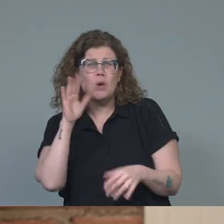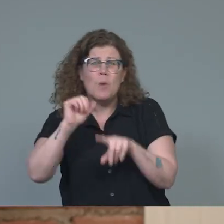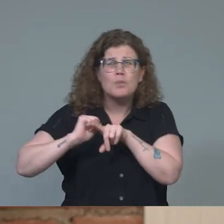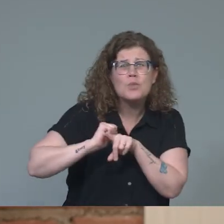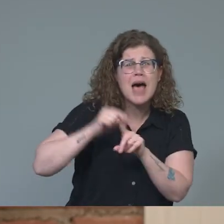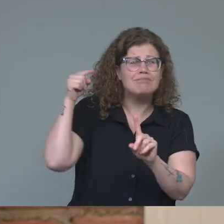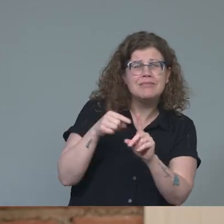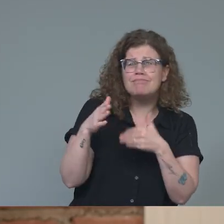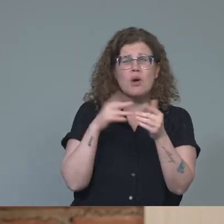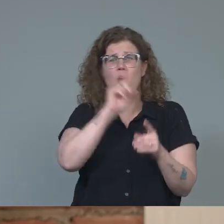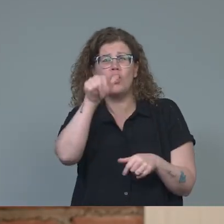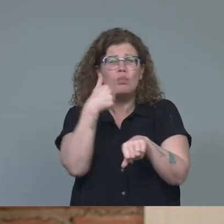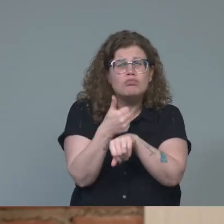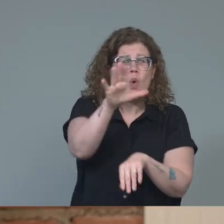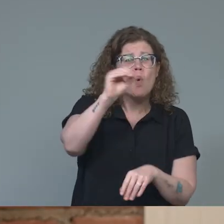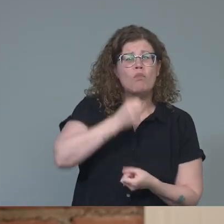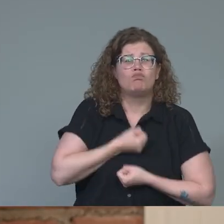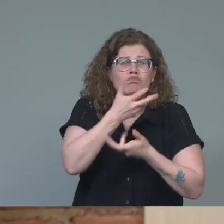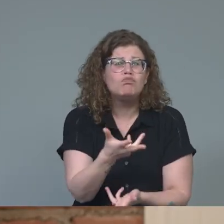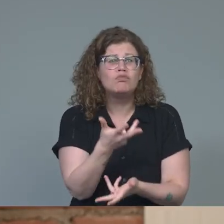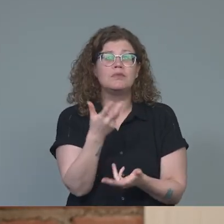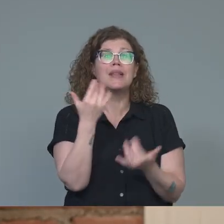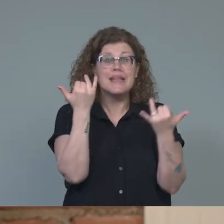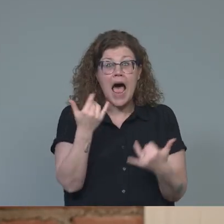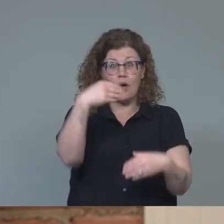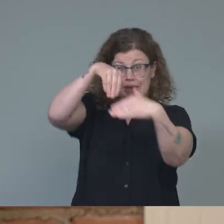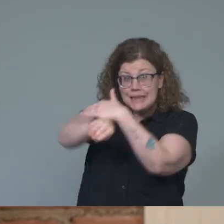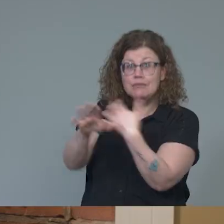practice in a way that's truly reflective of your own work is a is a unique skill.